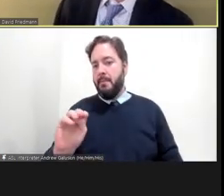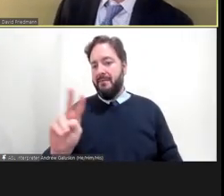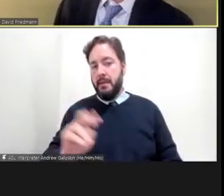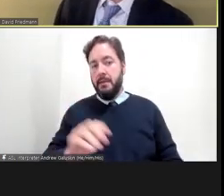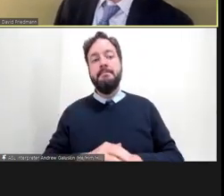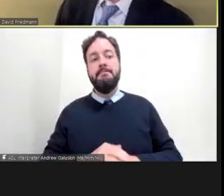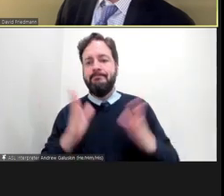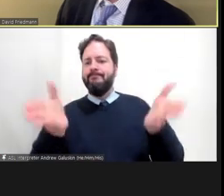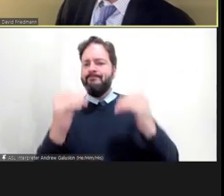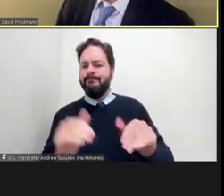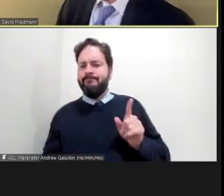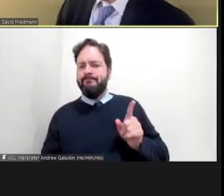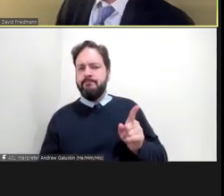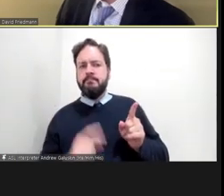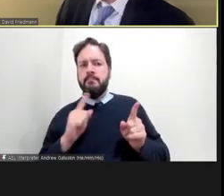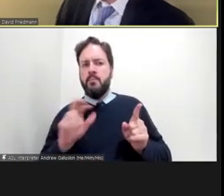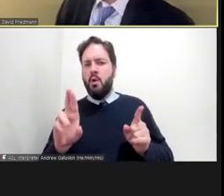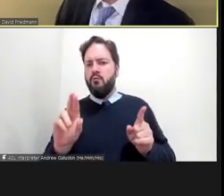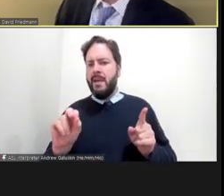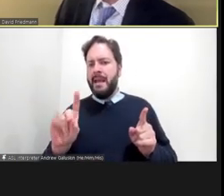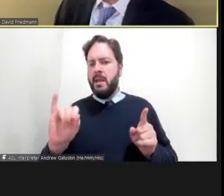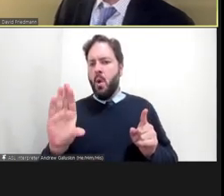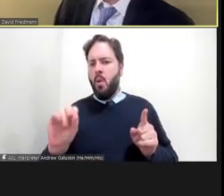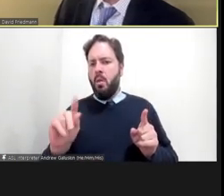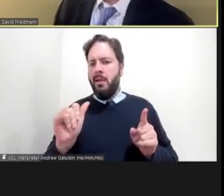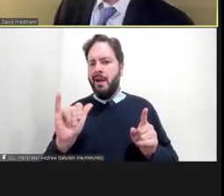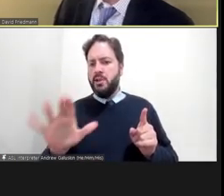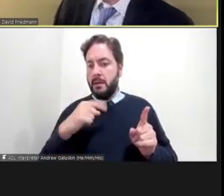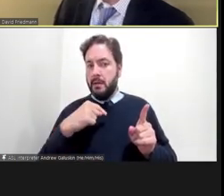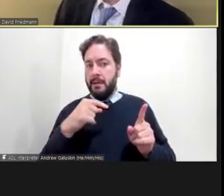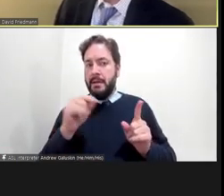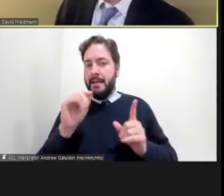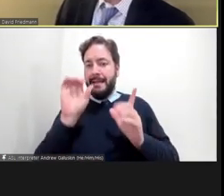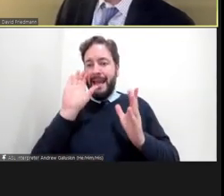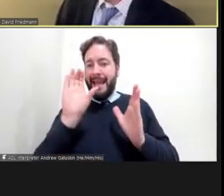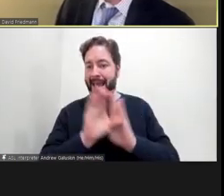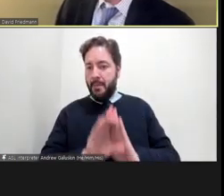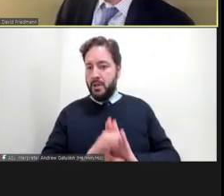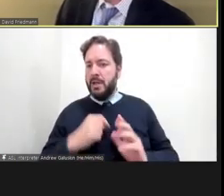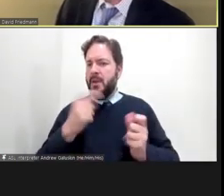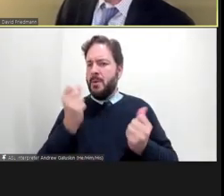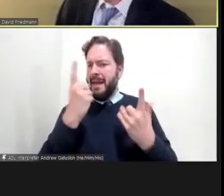Radiologic imaging. I mentioned that there's different modalities, there's CAT scans,